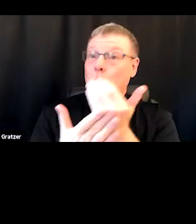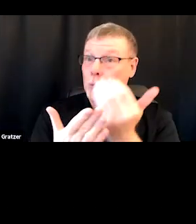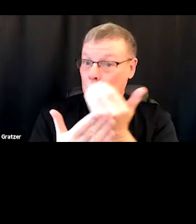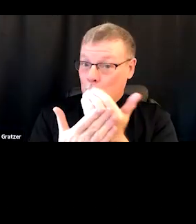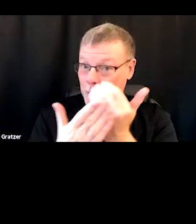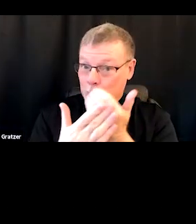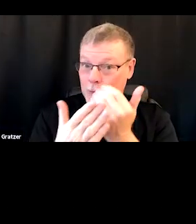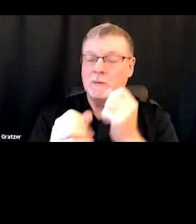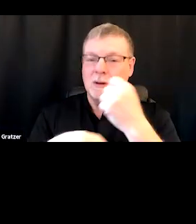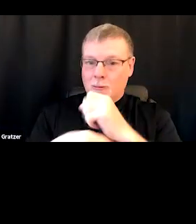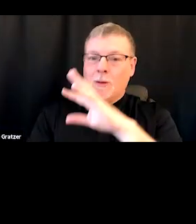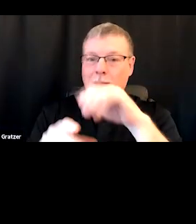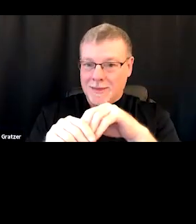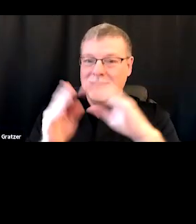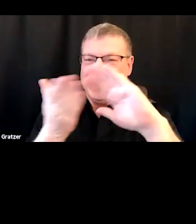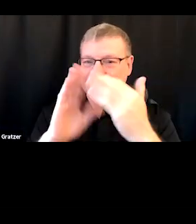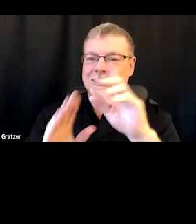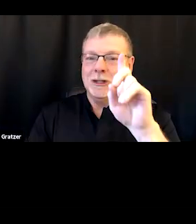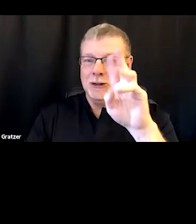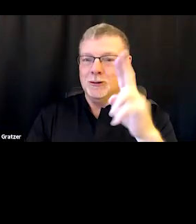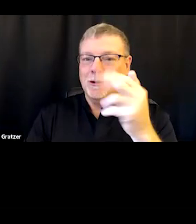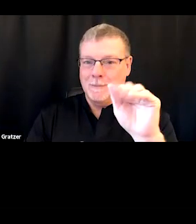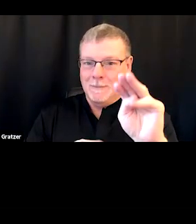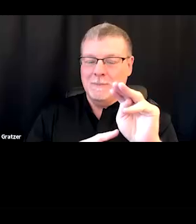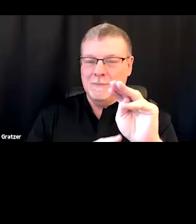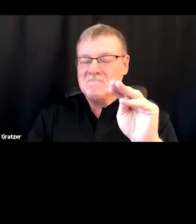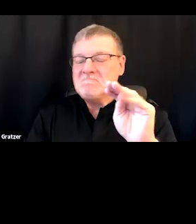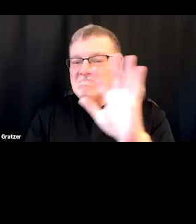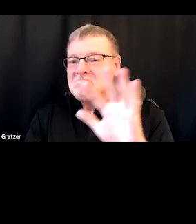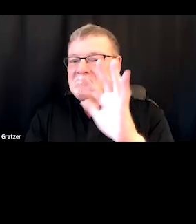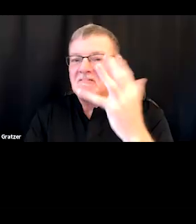created within the city of Durham about five years ago.